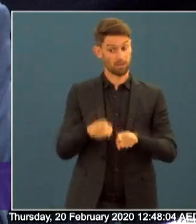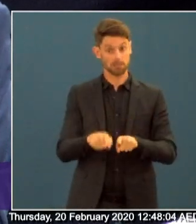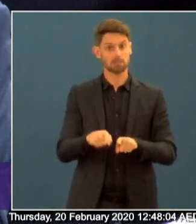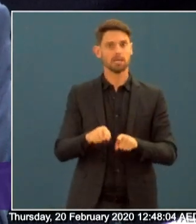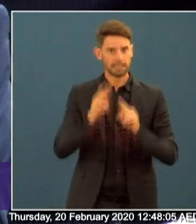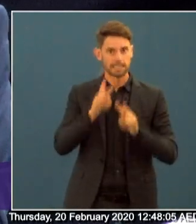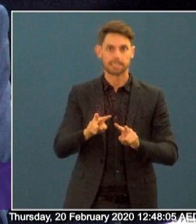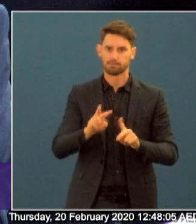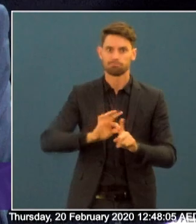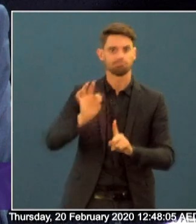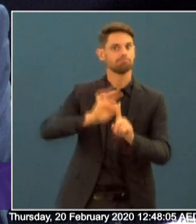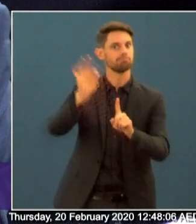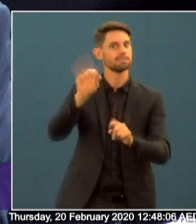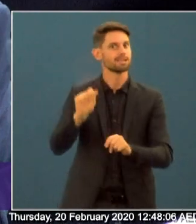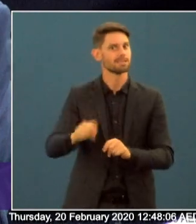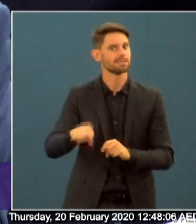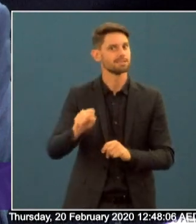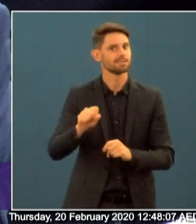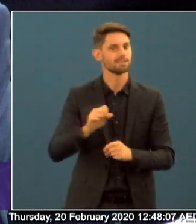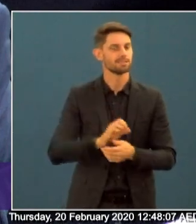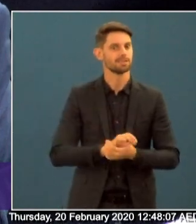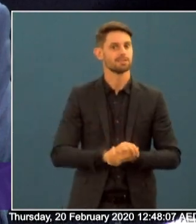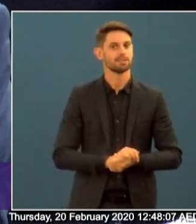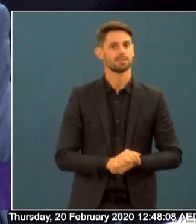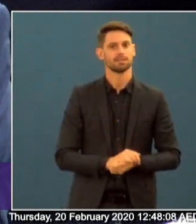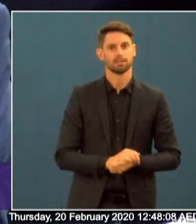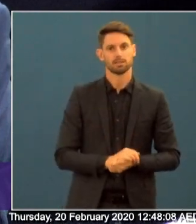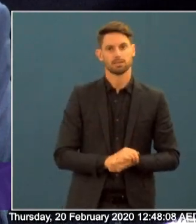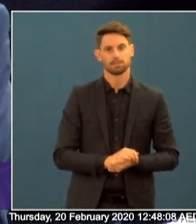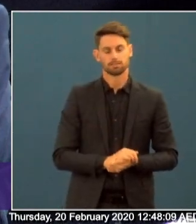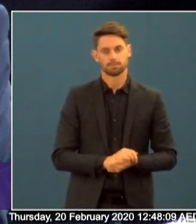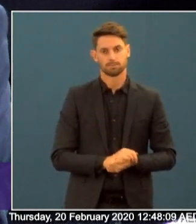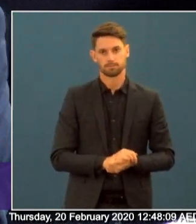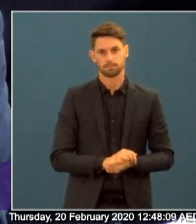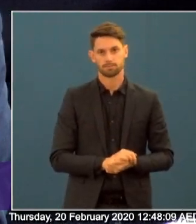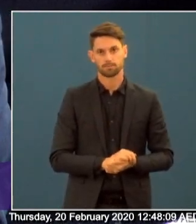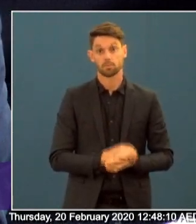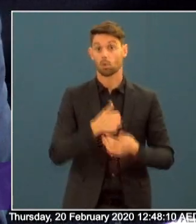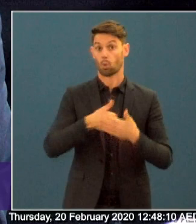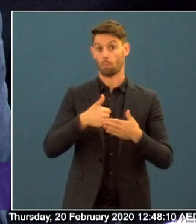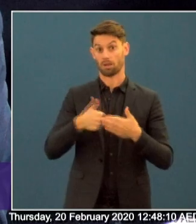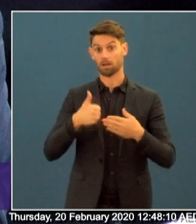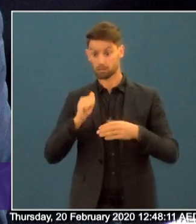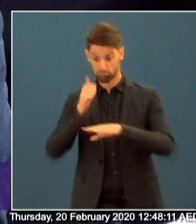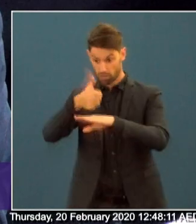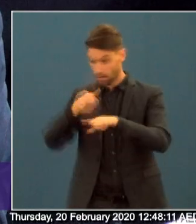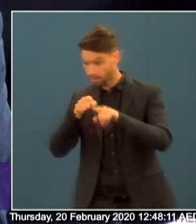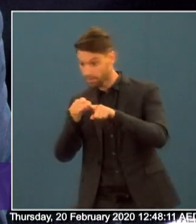Particularly, there's a spin-off, I think, of those initiatives, which mean that there's more of a focus